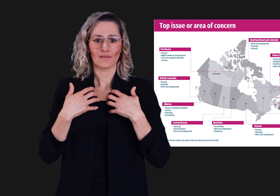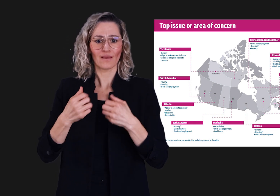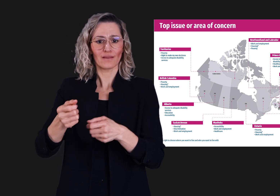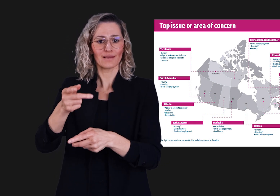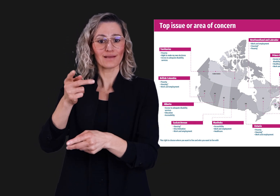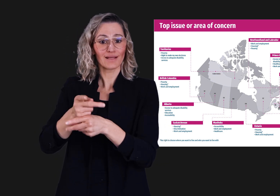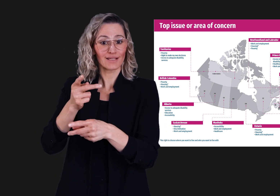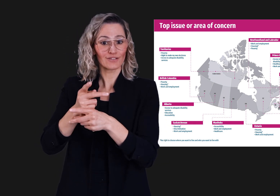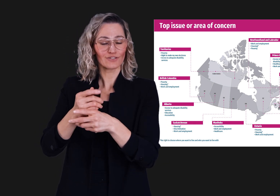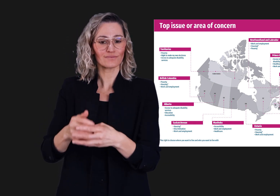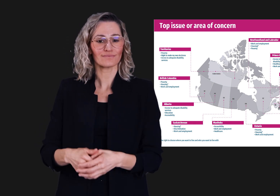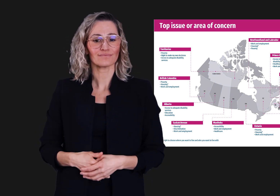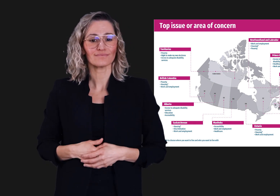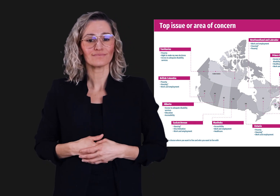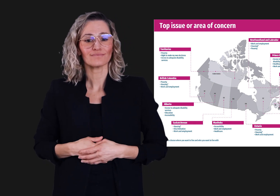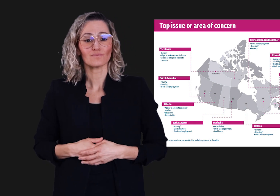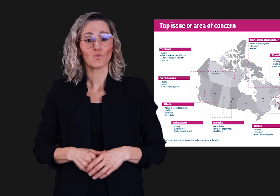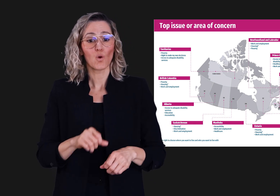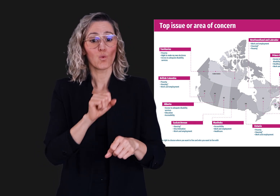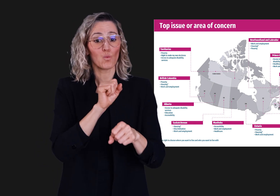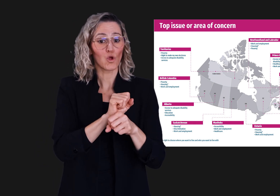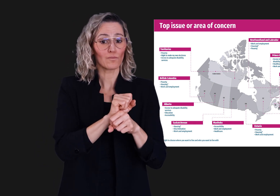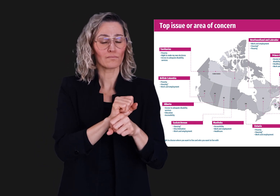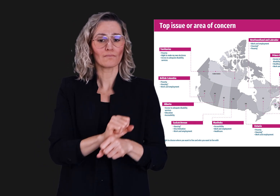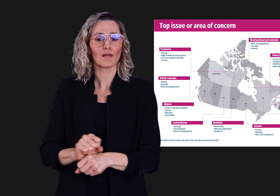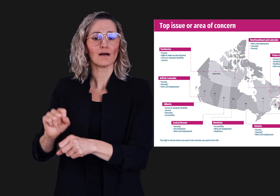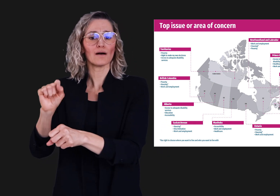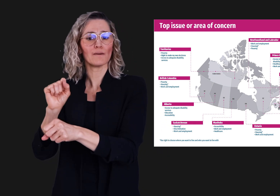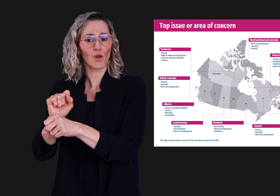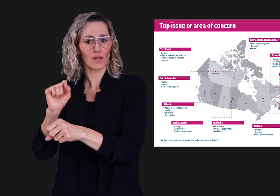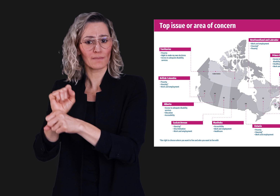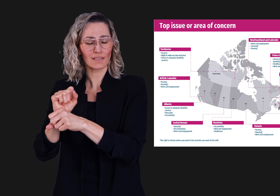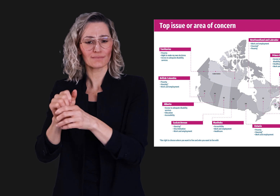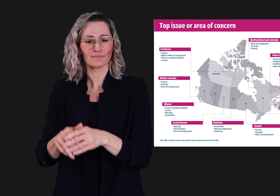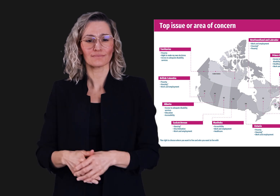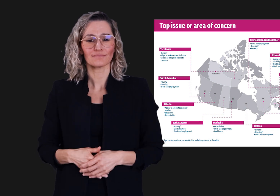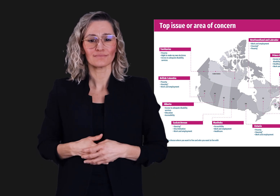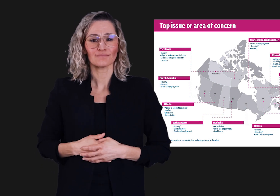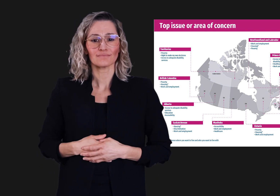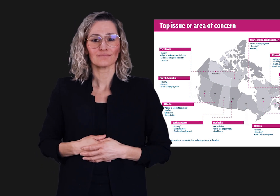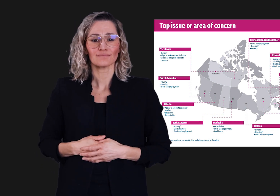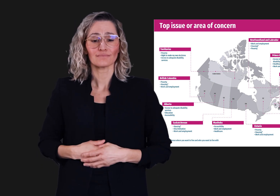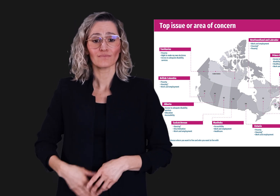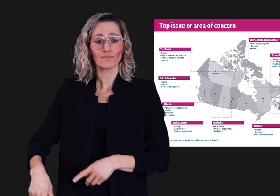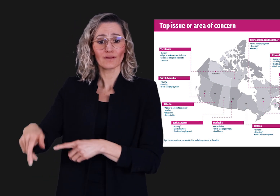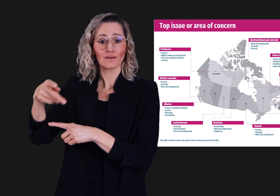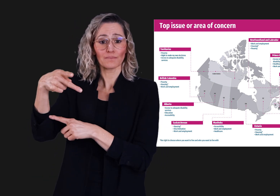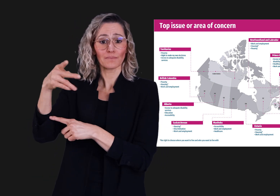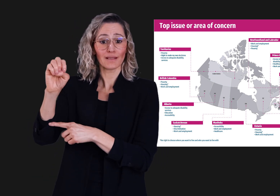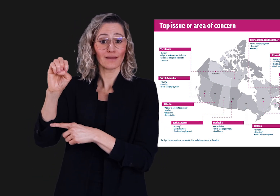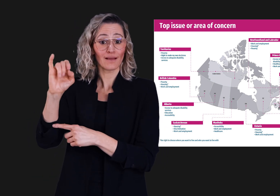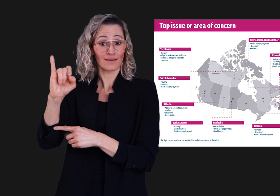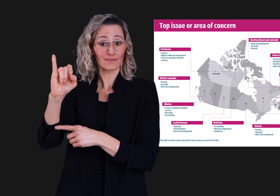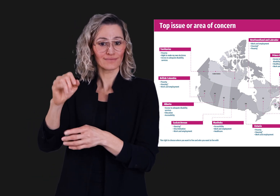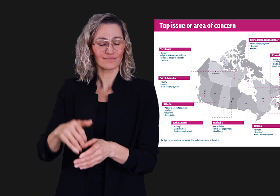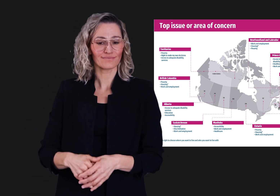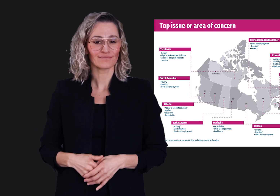• Healthcare • Work and employment Prince Edward Island